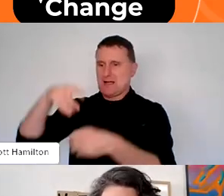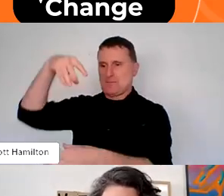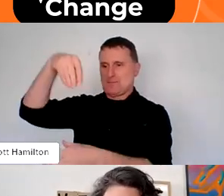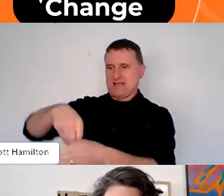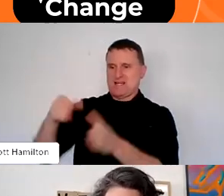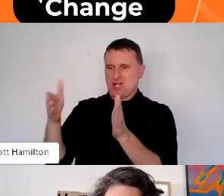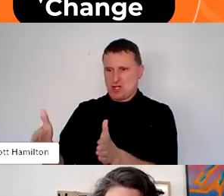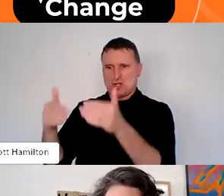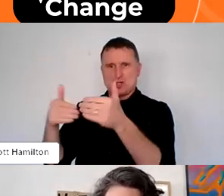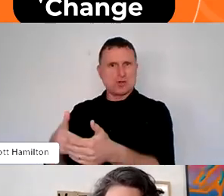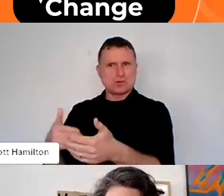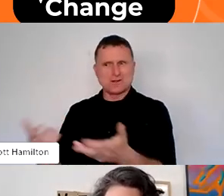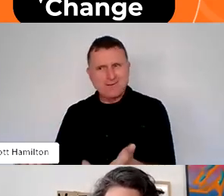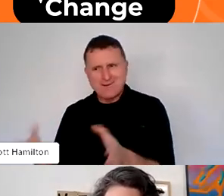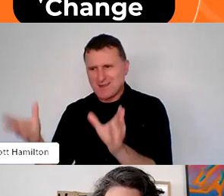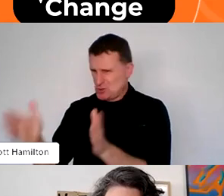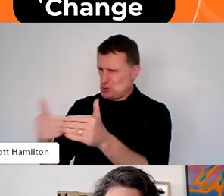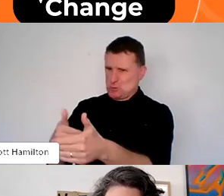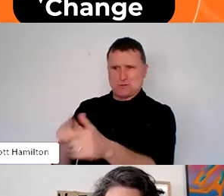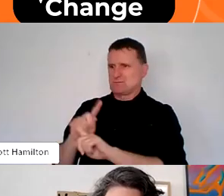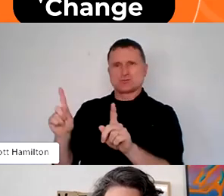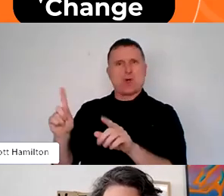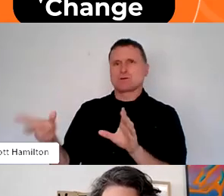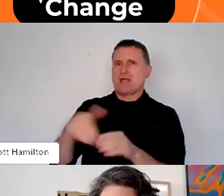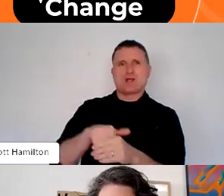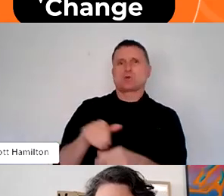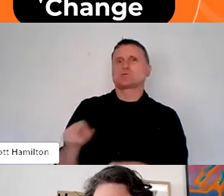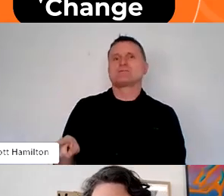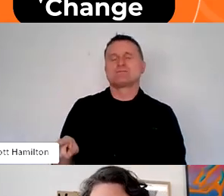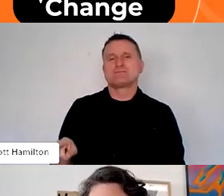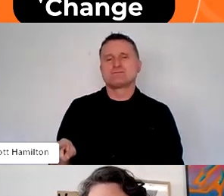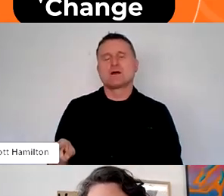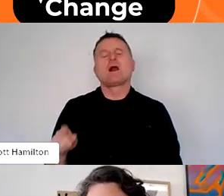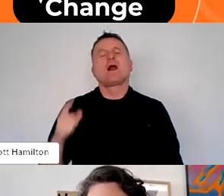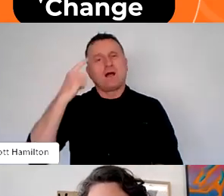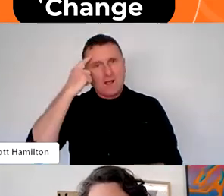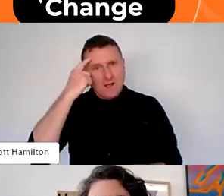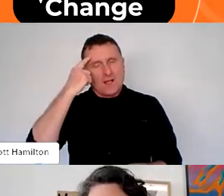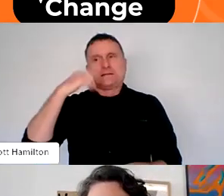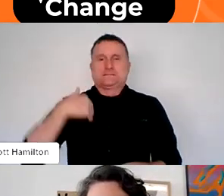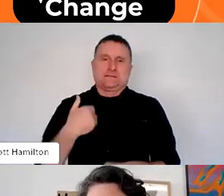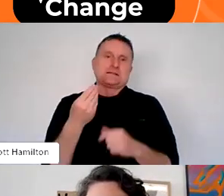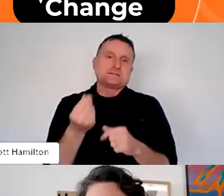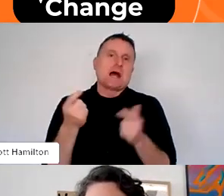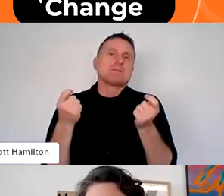just -- yeah, there needs to be some changes given and I guess